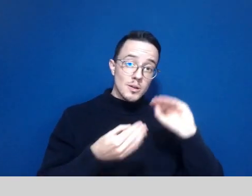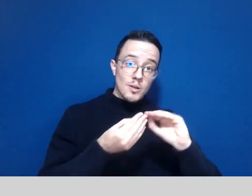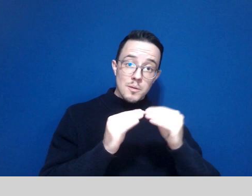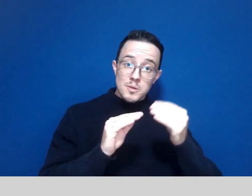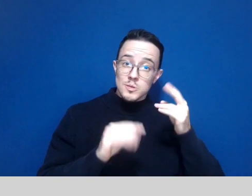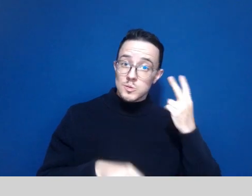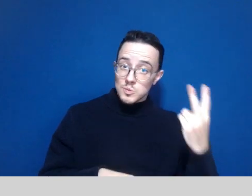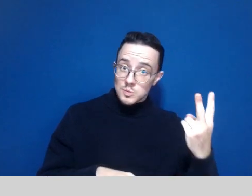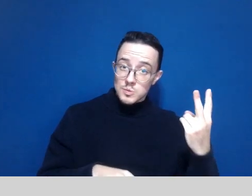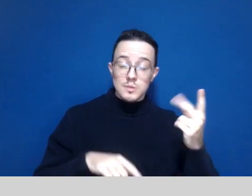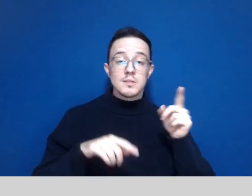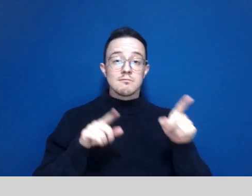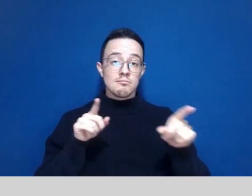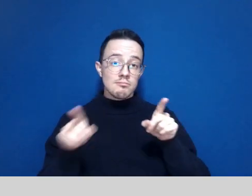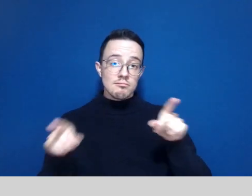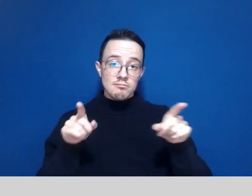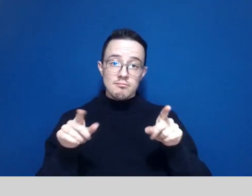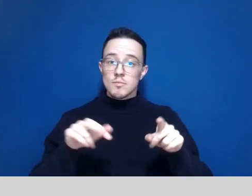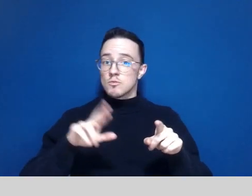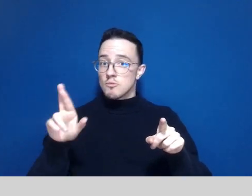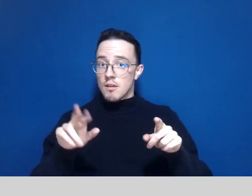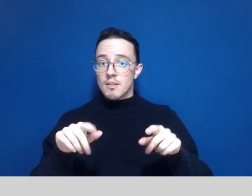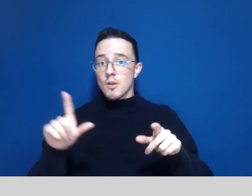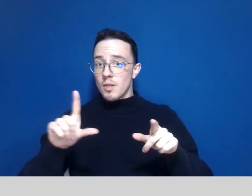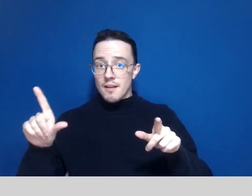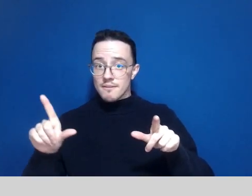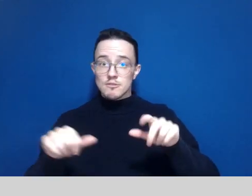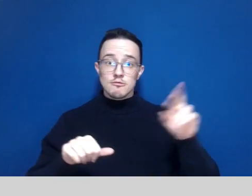or you can just have the one actual object.